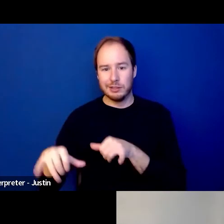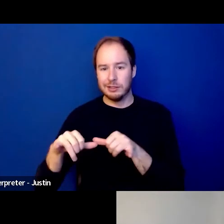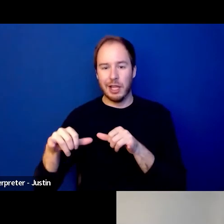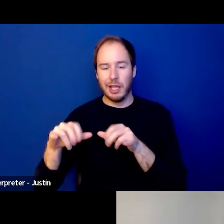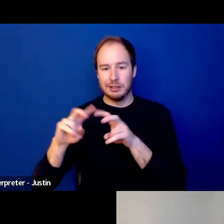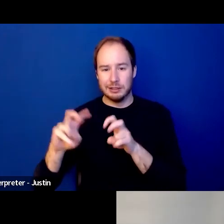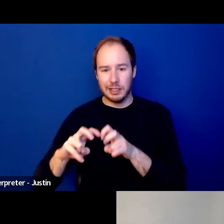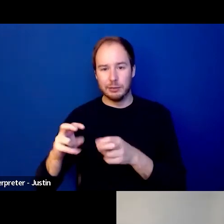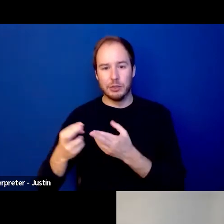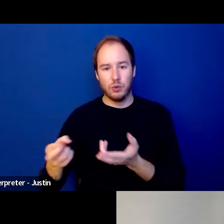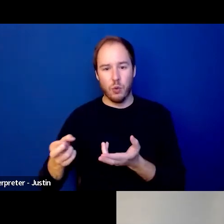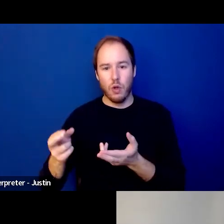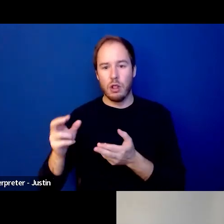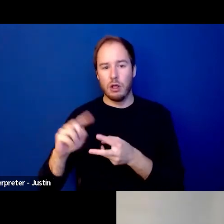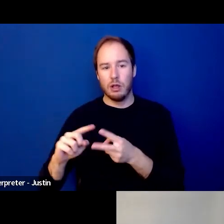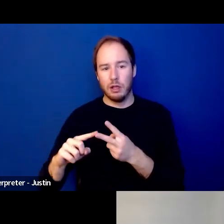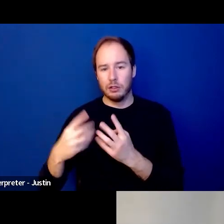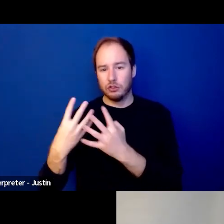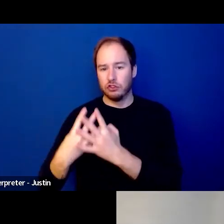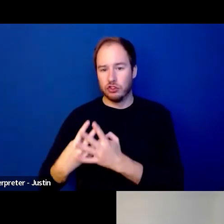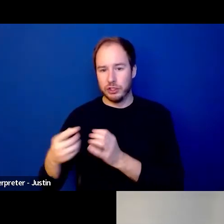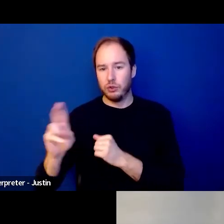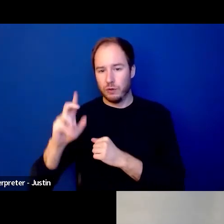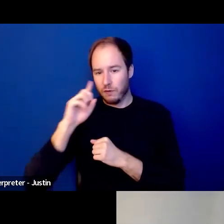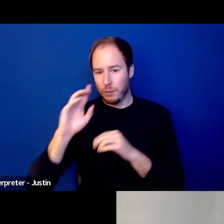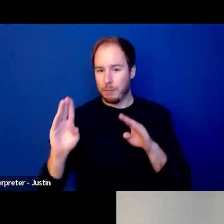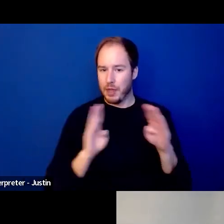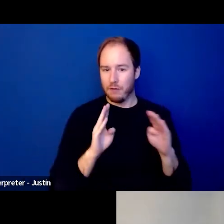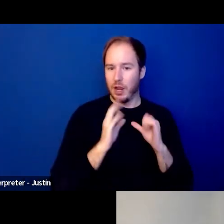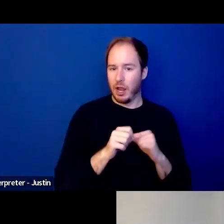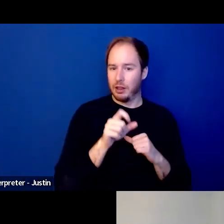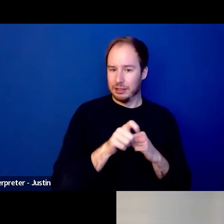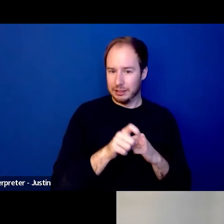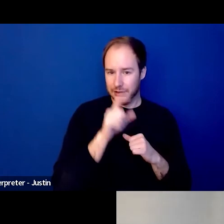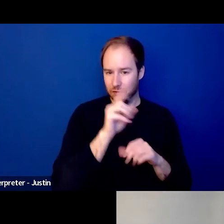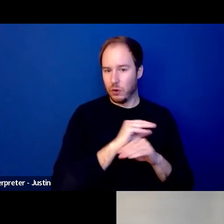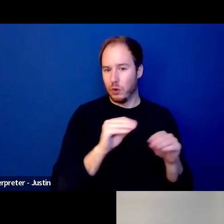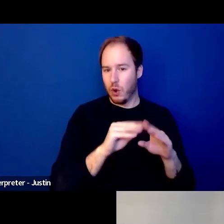as well as the screening tools you're using for behavioral health needs of unhoused individuals.